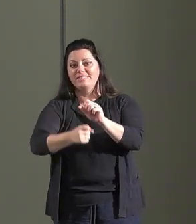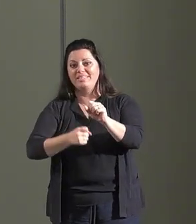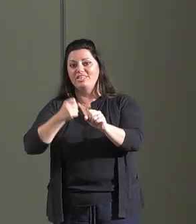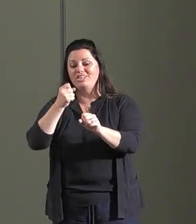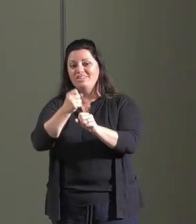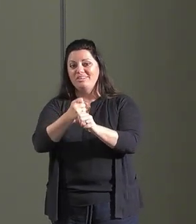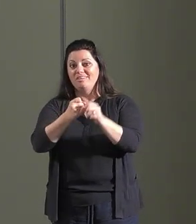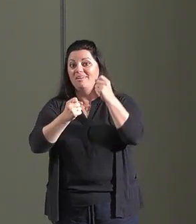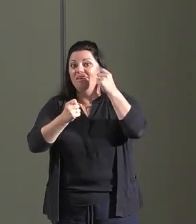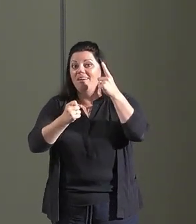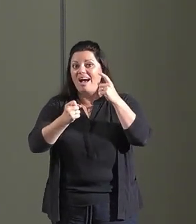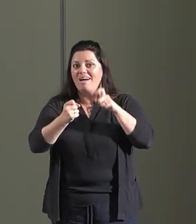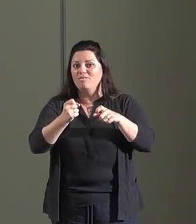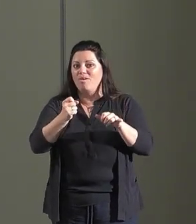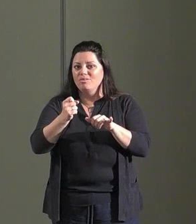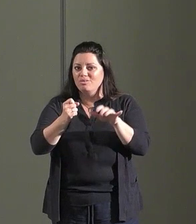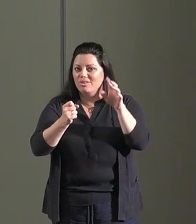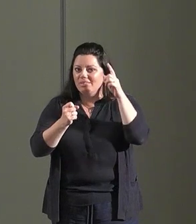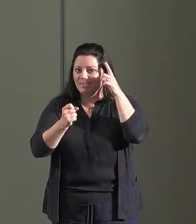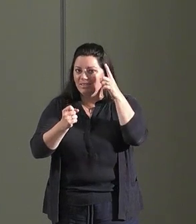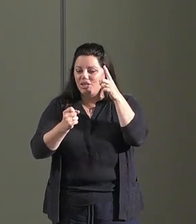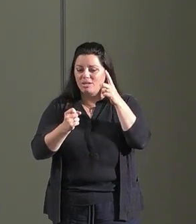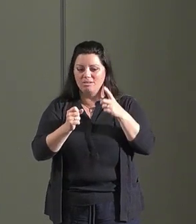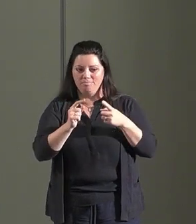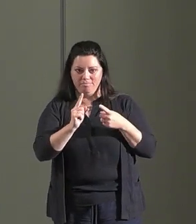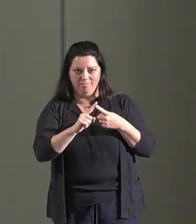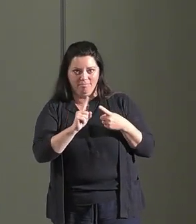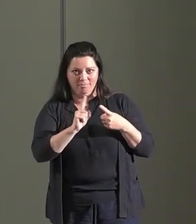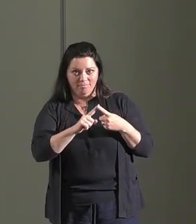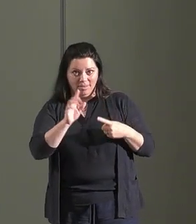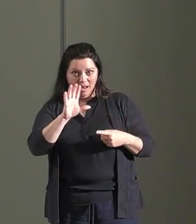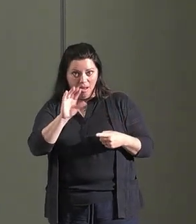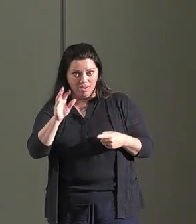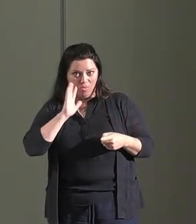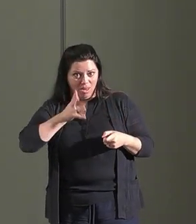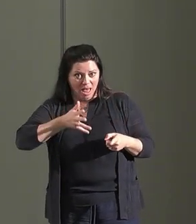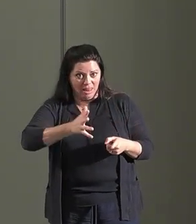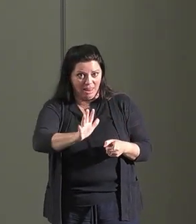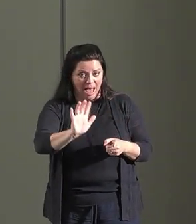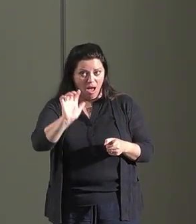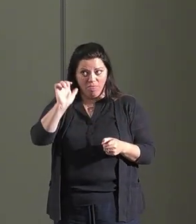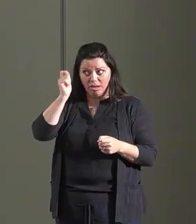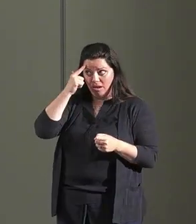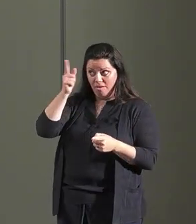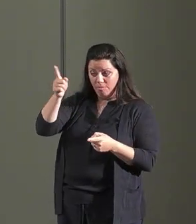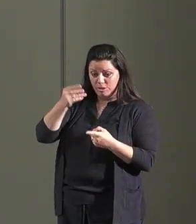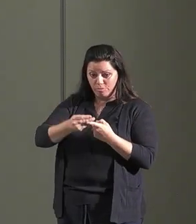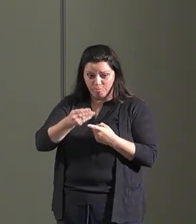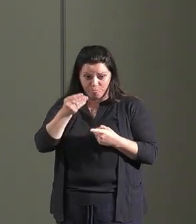also have to consider, one, the company going to allow the government to purchase that one